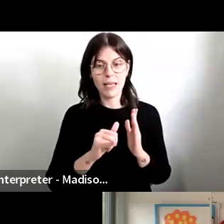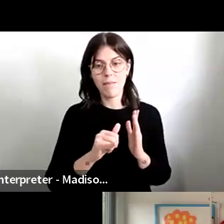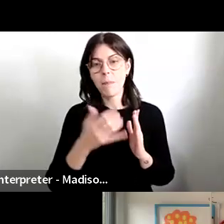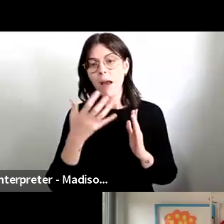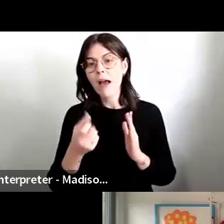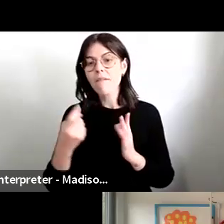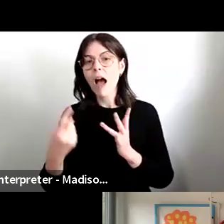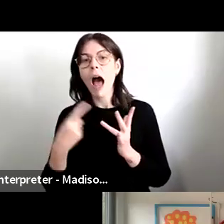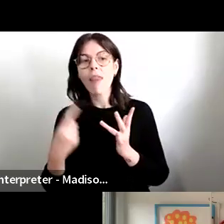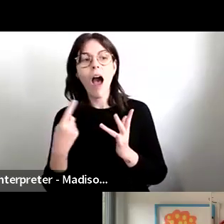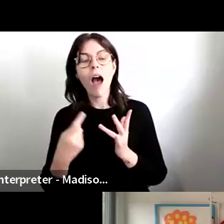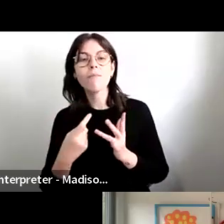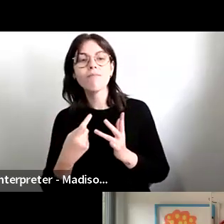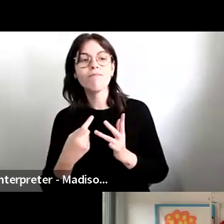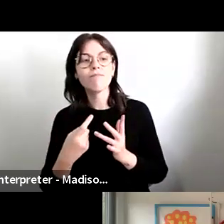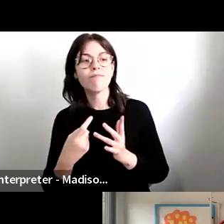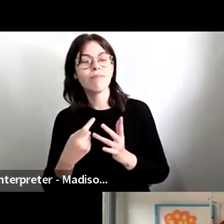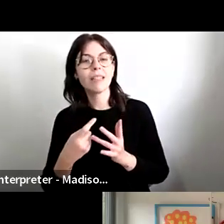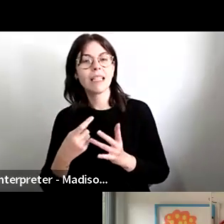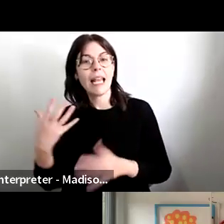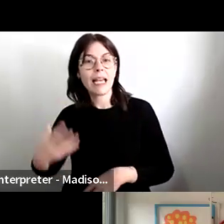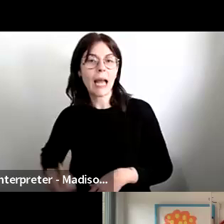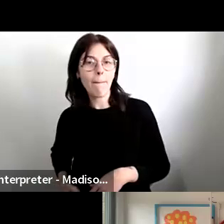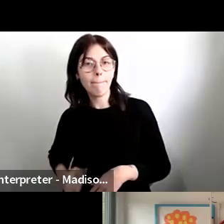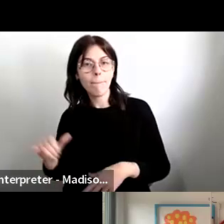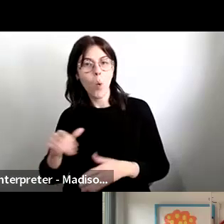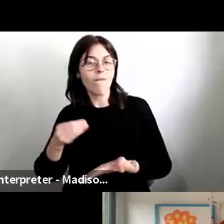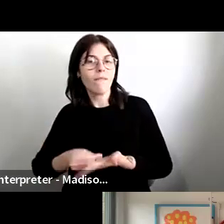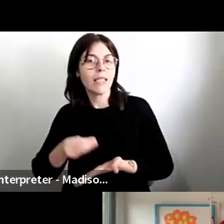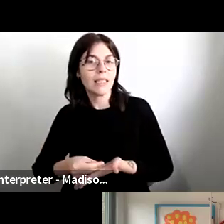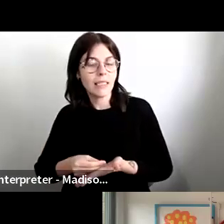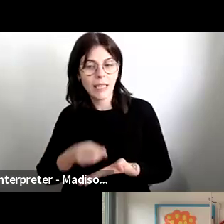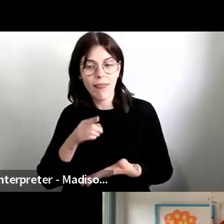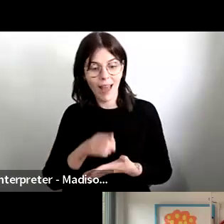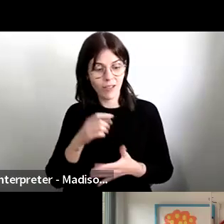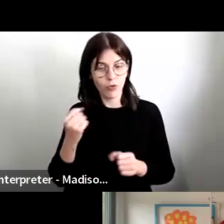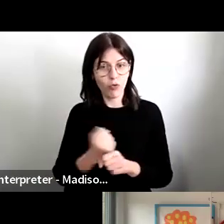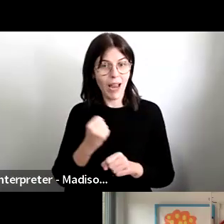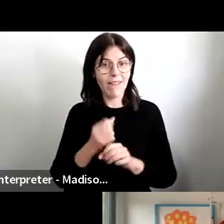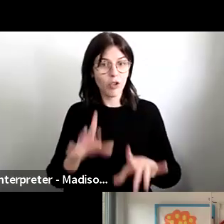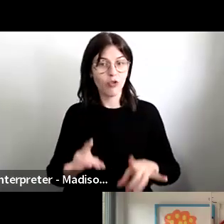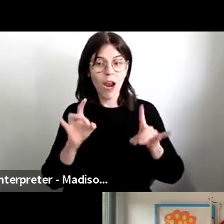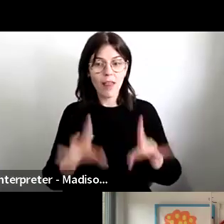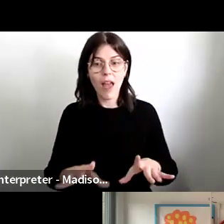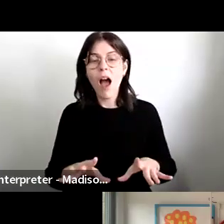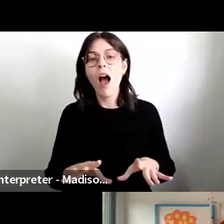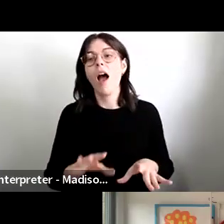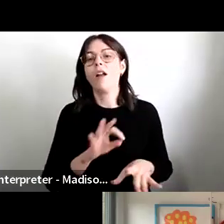sources of income or other sizes -- sources of -- that Creative Australia is not the only provider